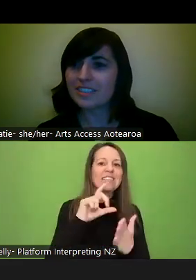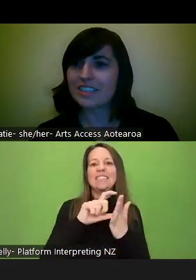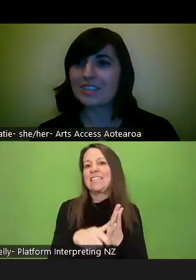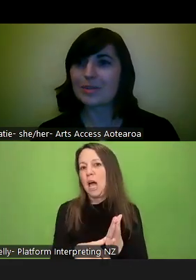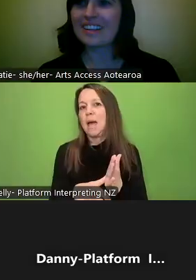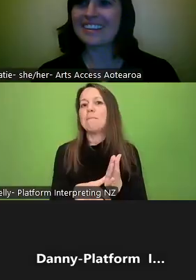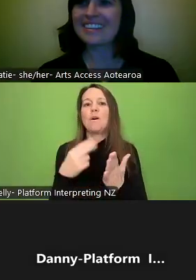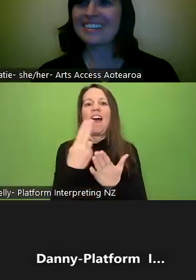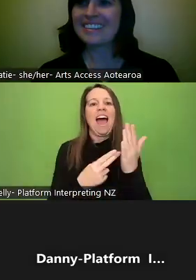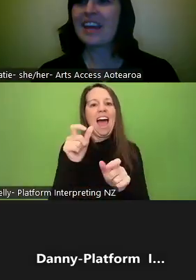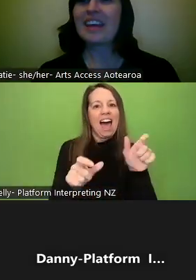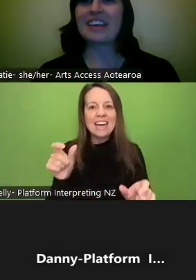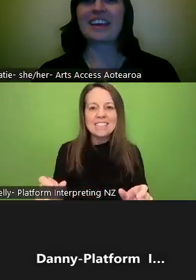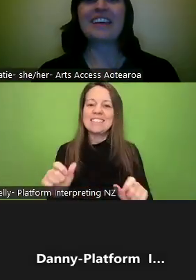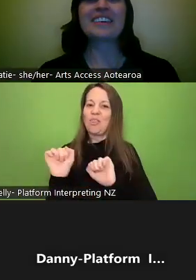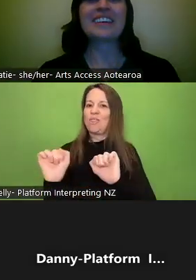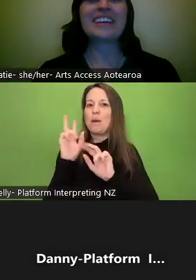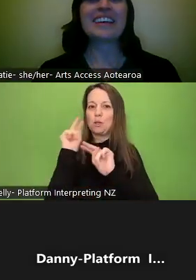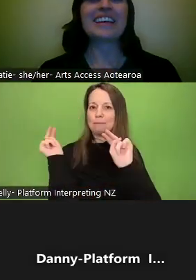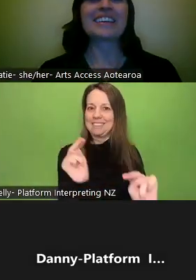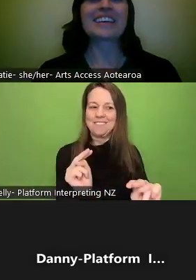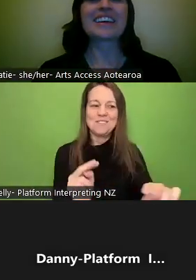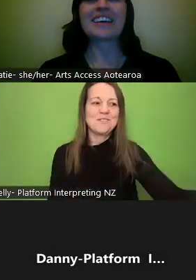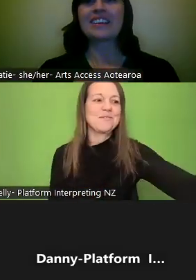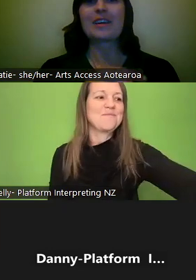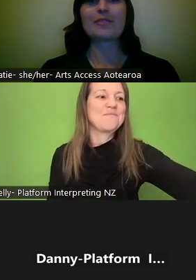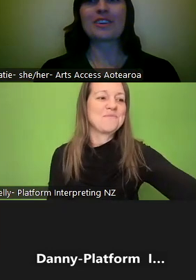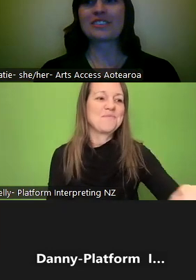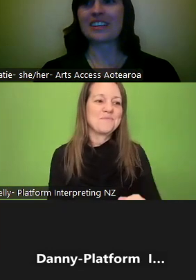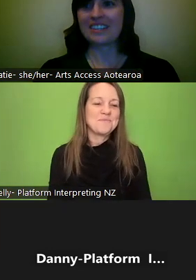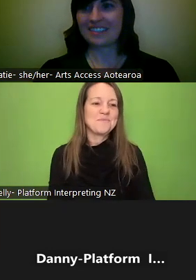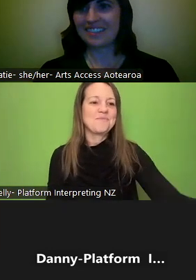I'll just get you spotlighted. And click over to your slide.